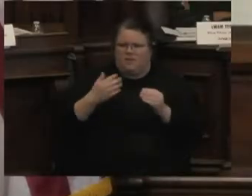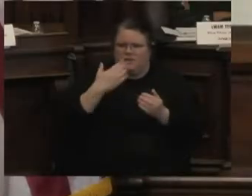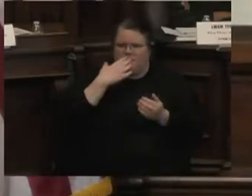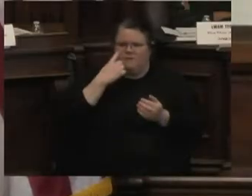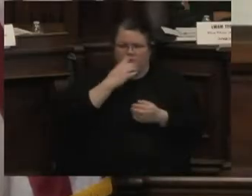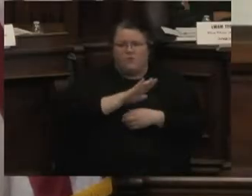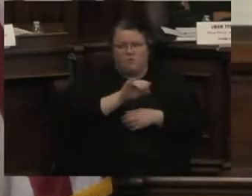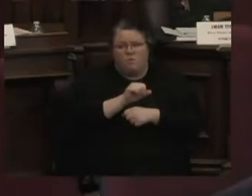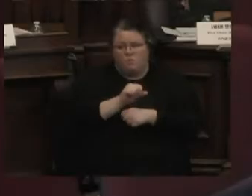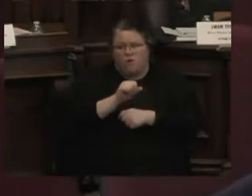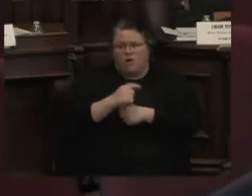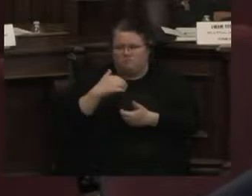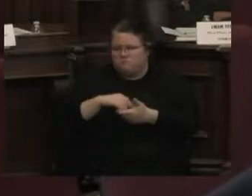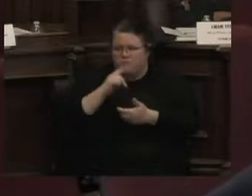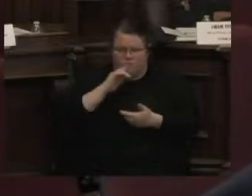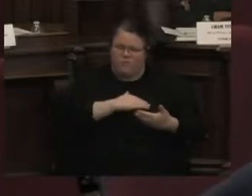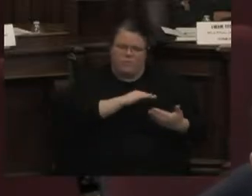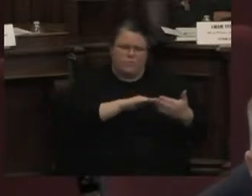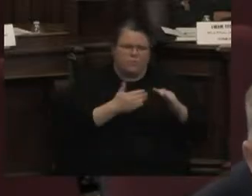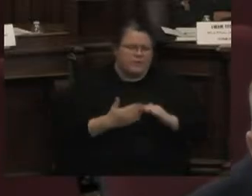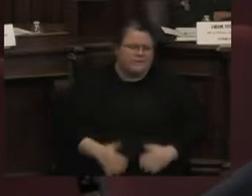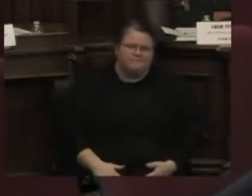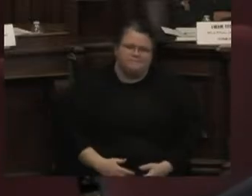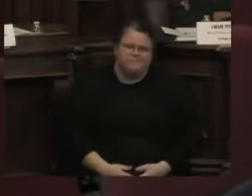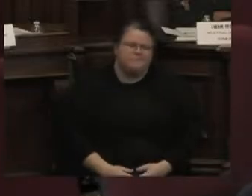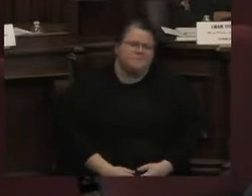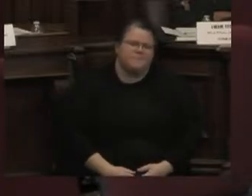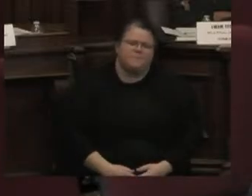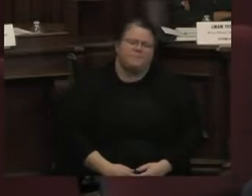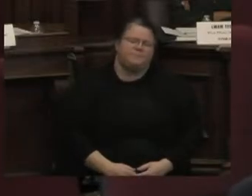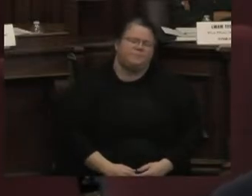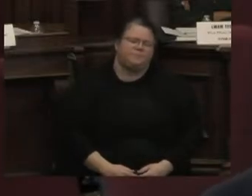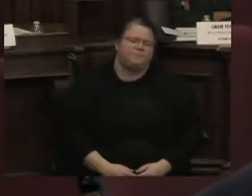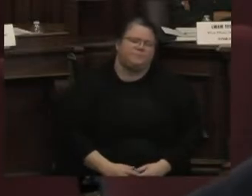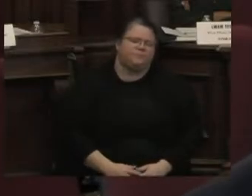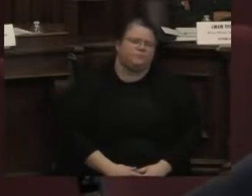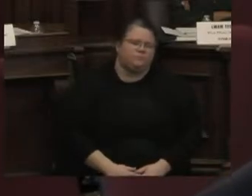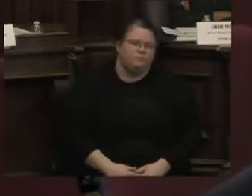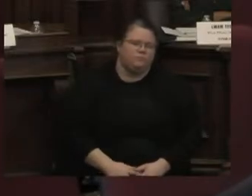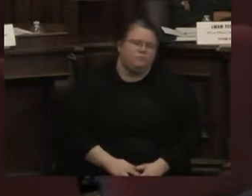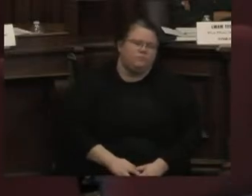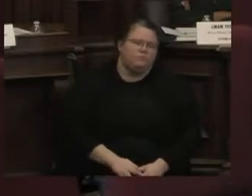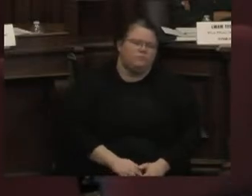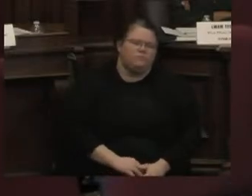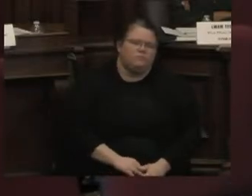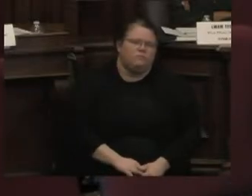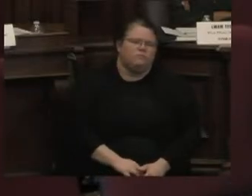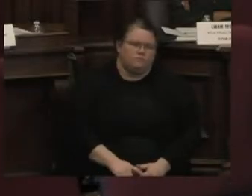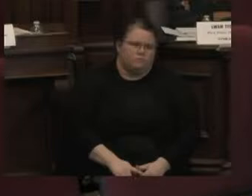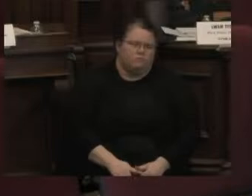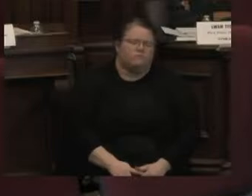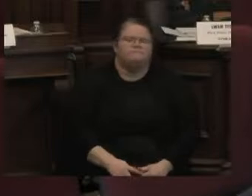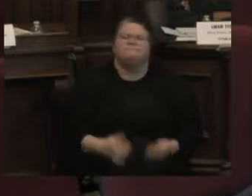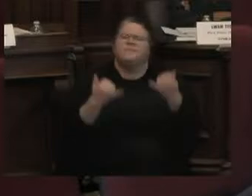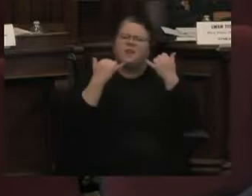volunteer board, and that needs to be acknowledged. Thank you for the work that you do for